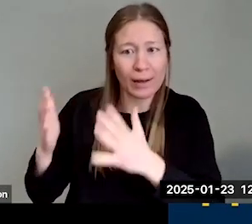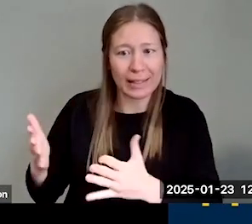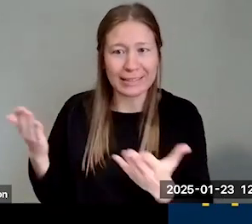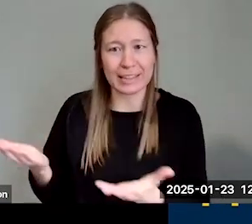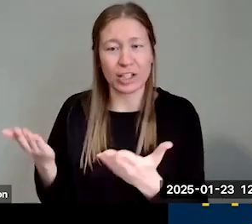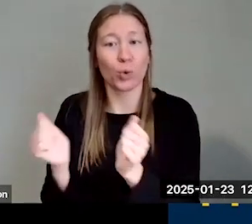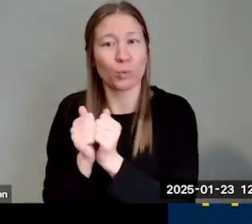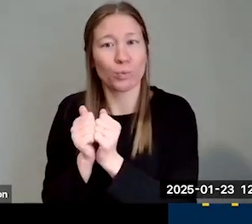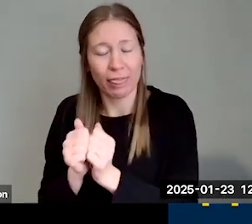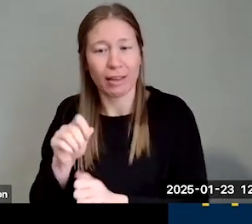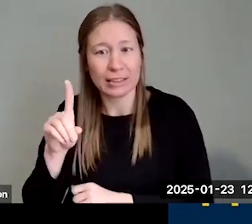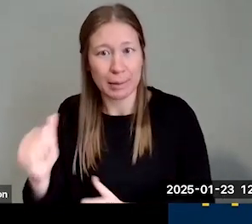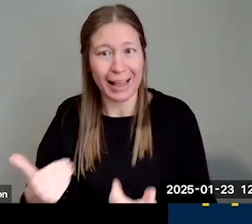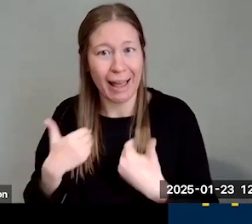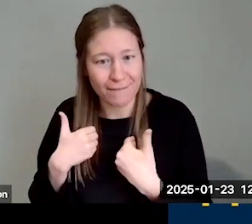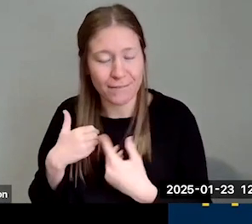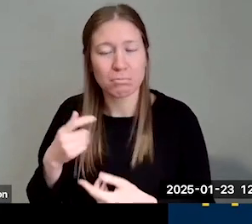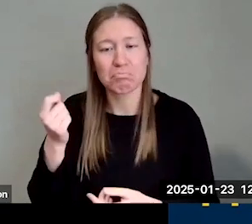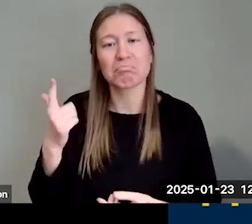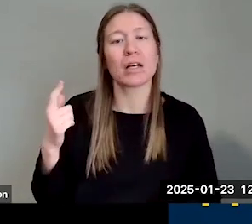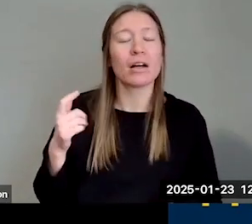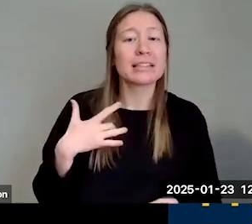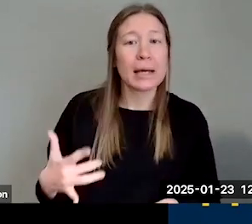Typically, it measures that commitment to accessibility